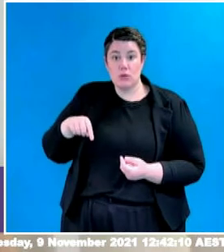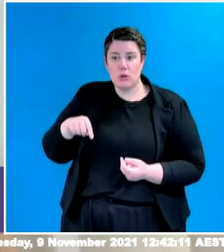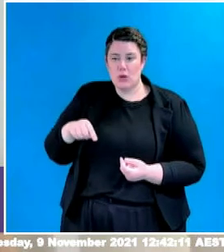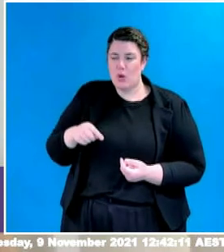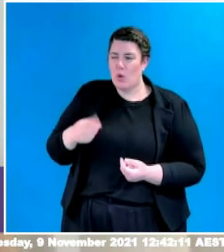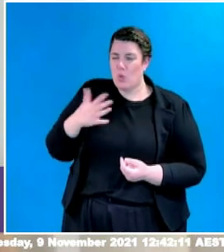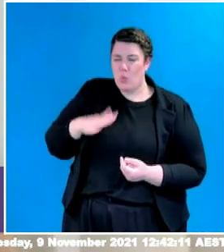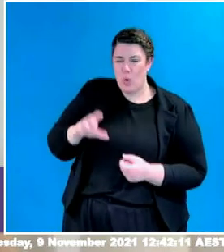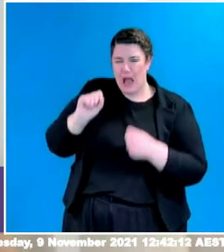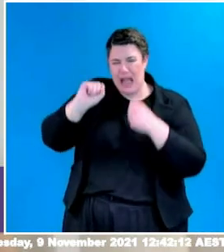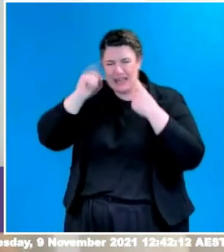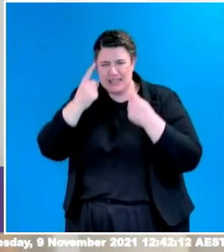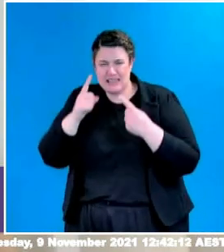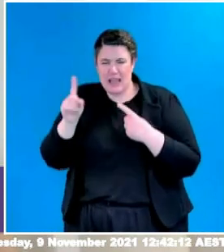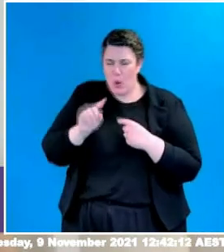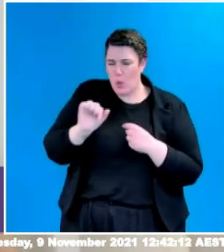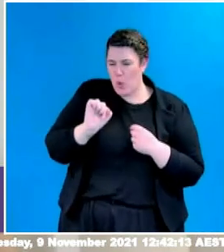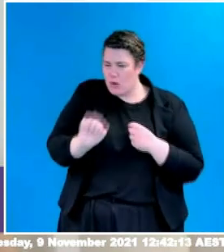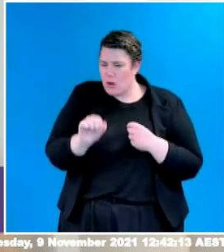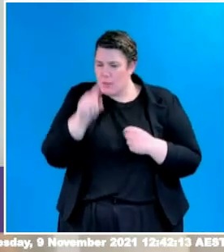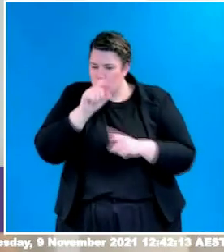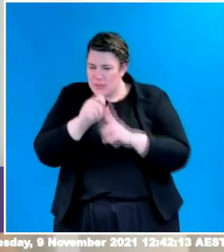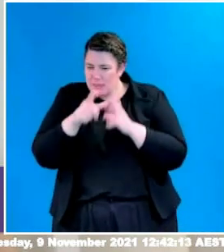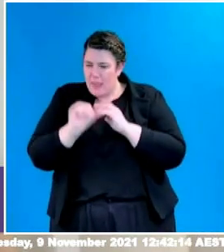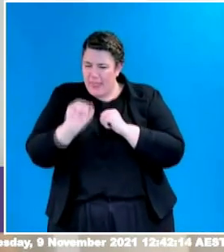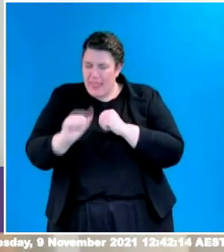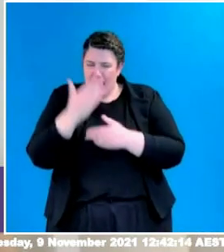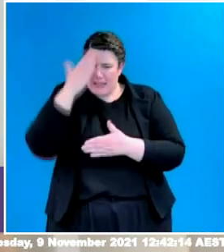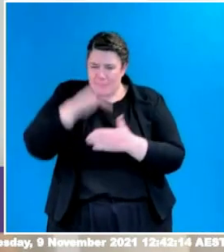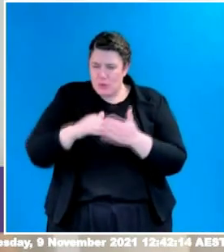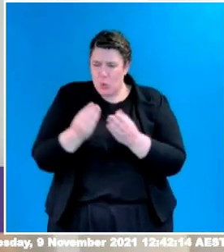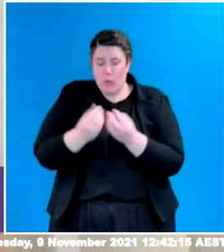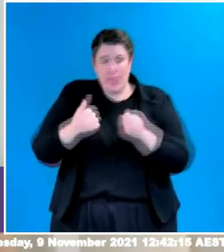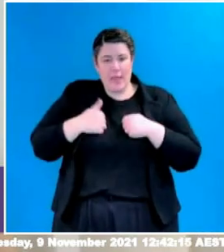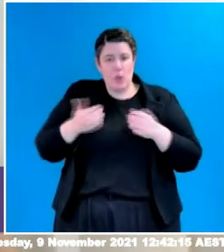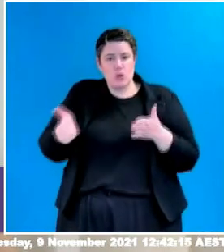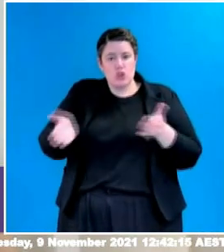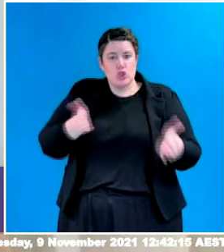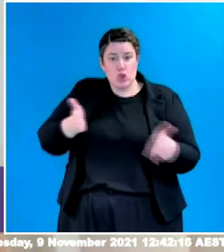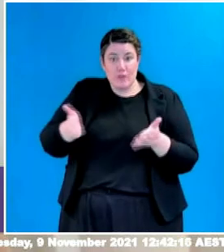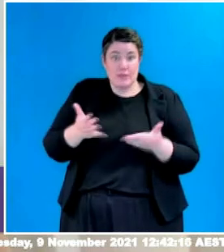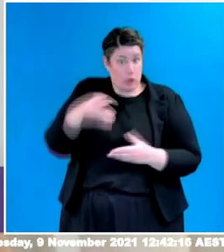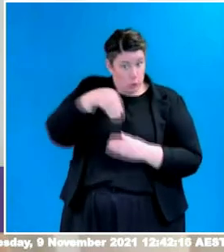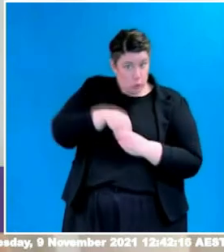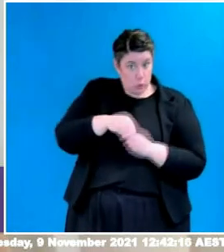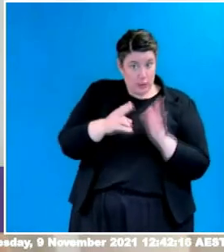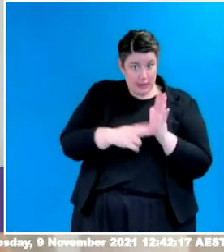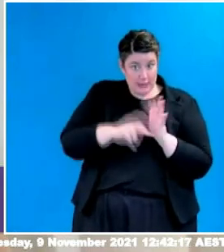understand what the customer experience of disability is, including the NDIA, do